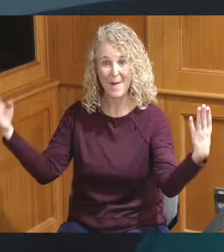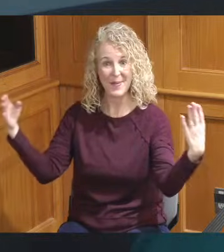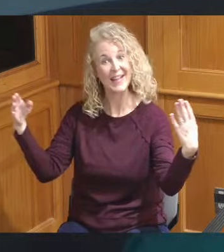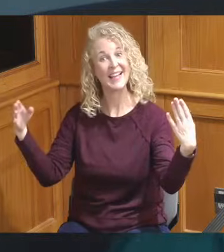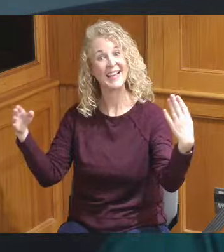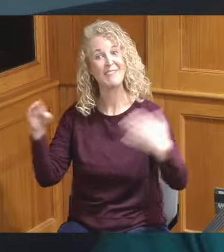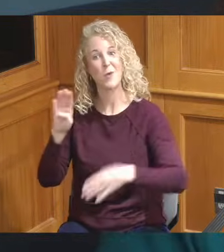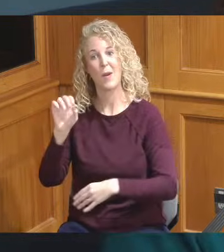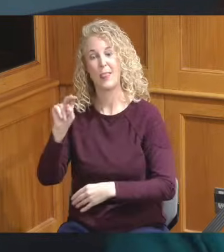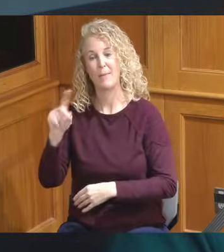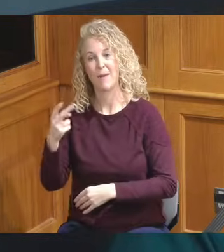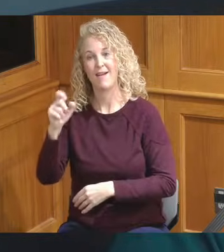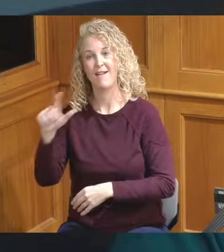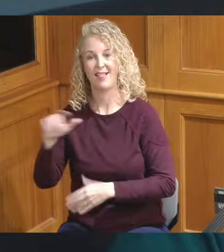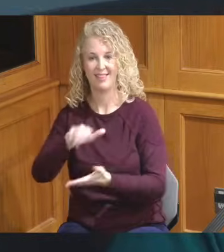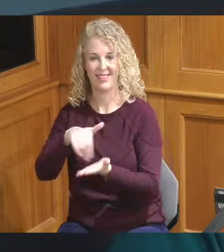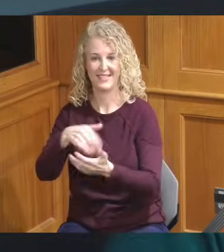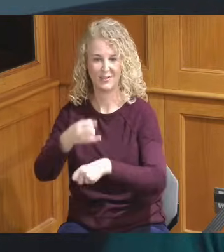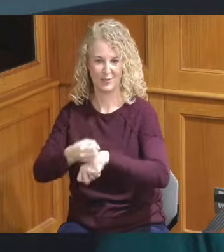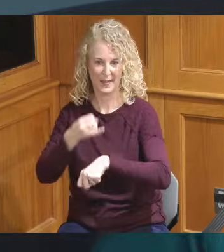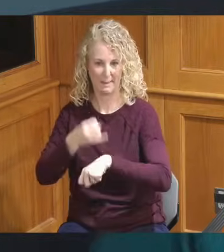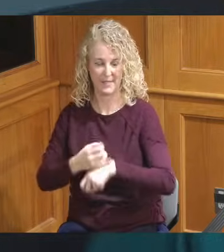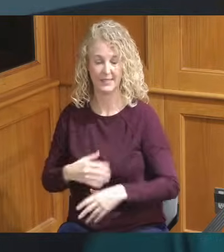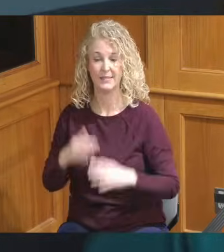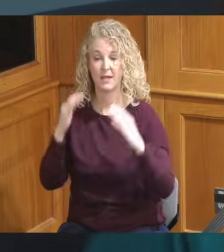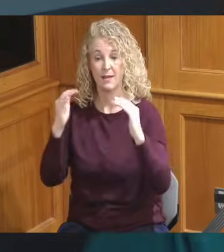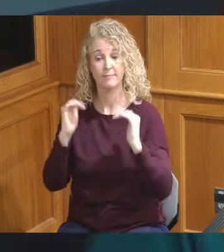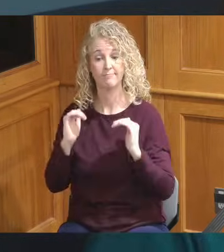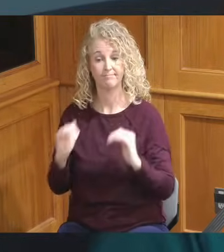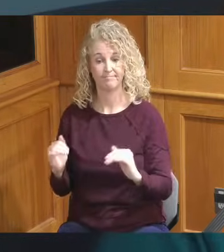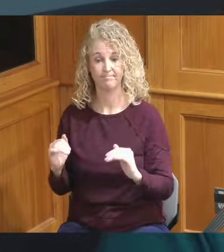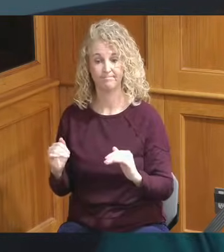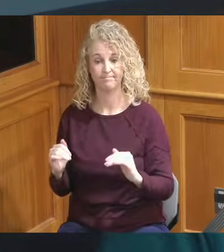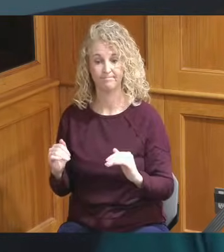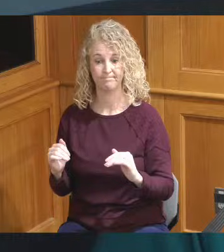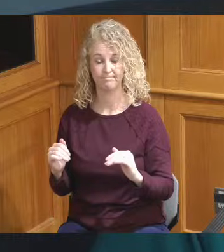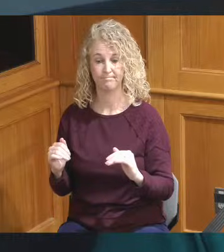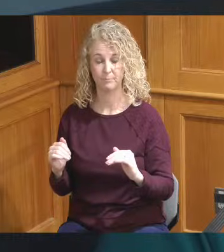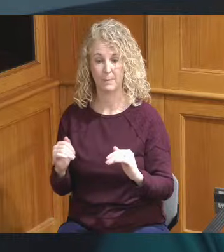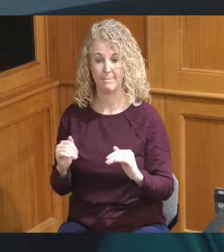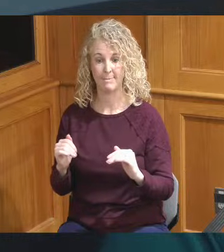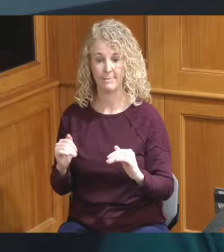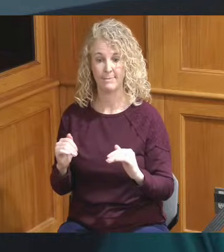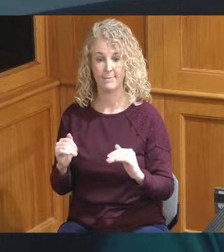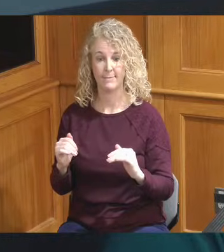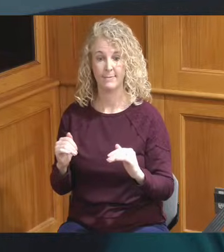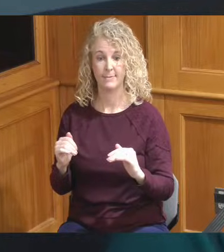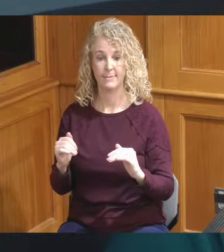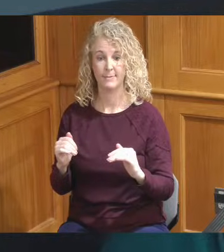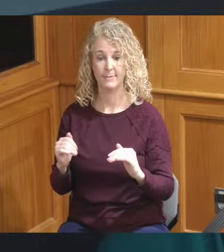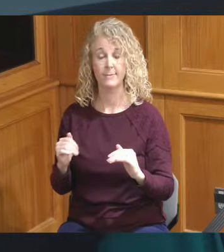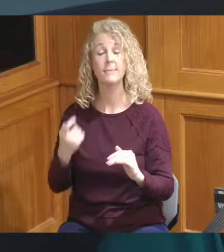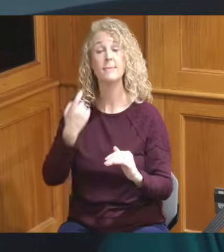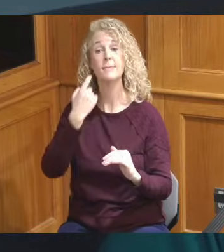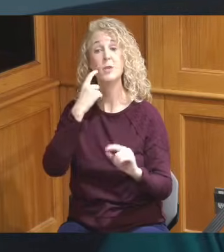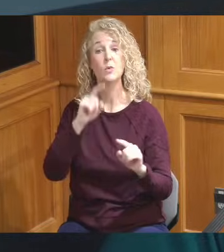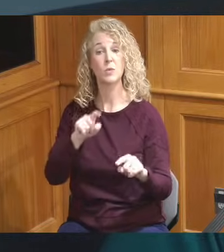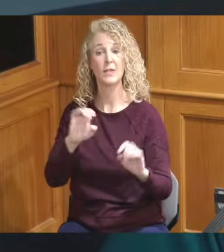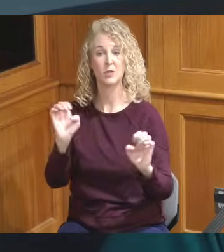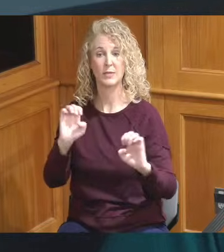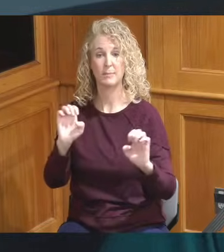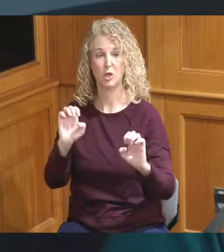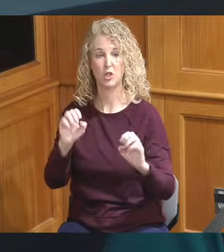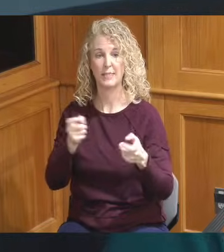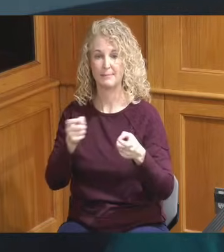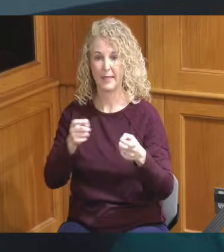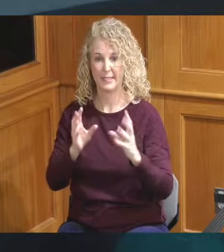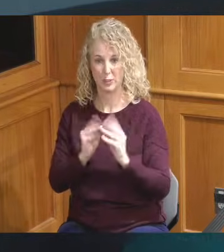uh, Bond hill Central campus. Also, um, had also attended the emergency management meeting uh, as